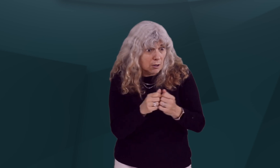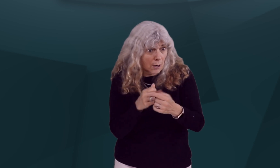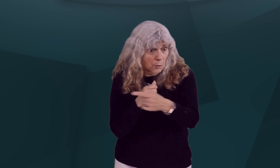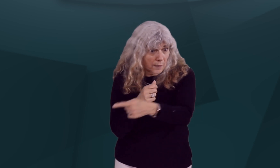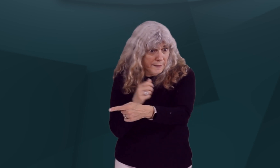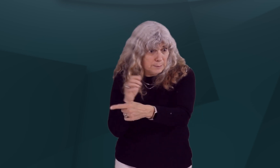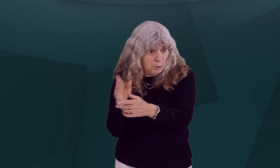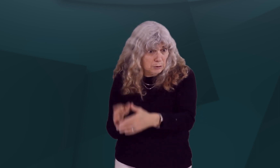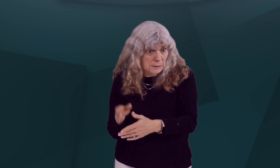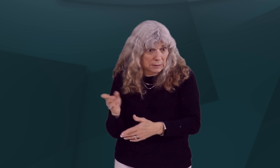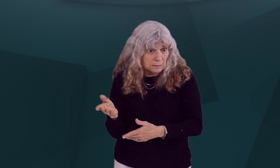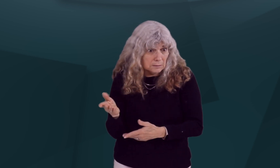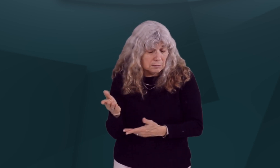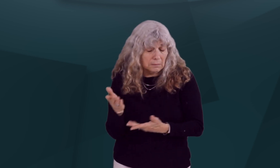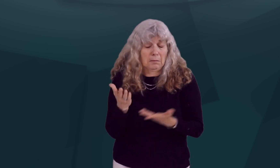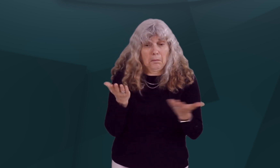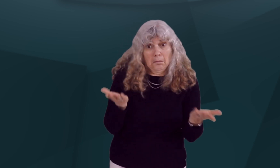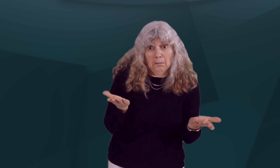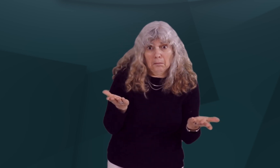Ask them if they want to talk with this person.